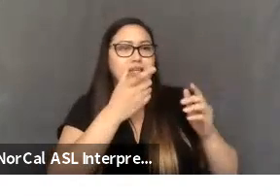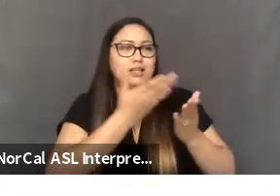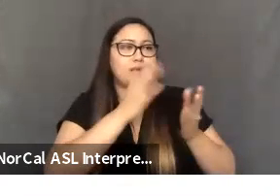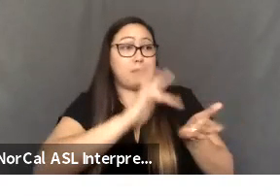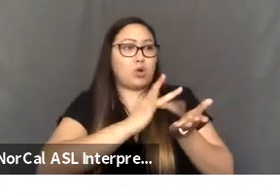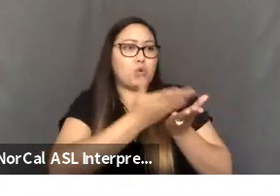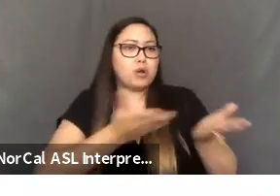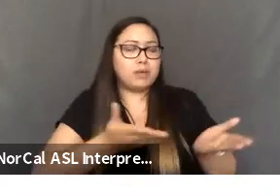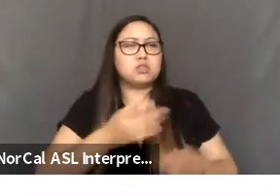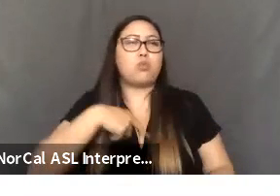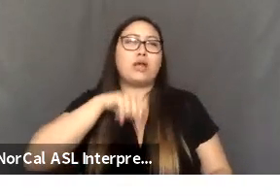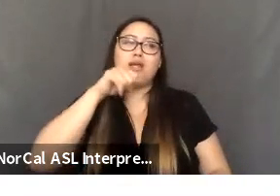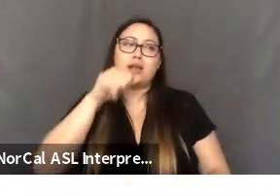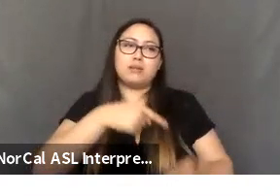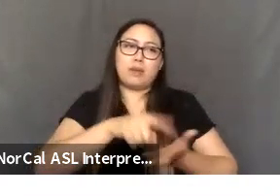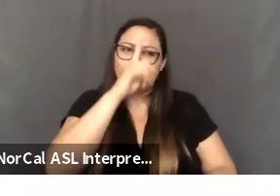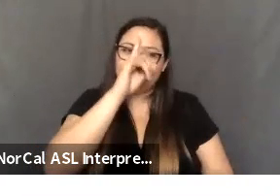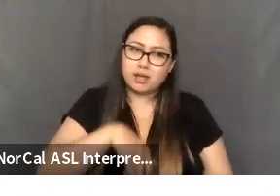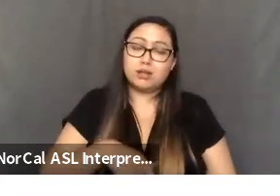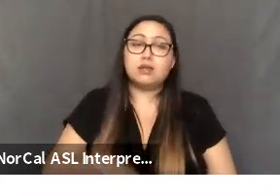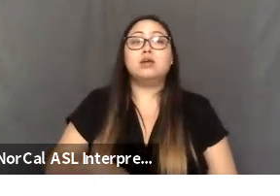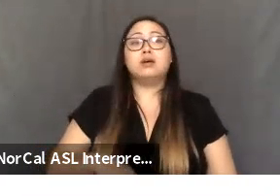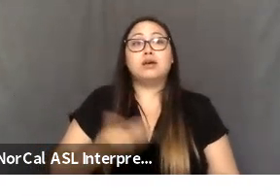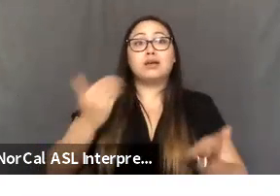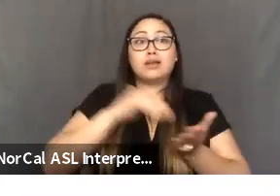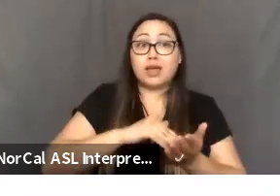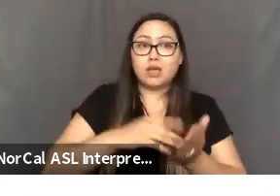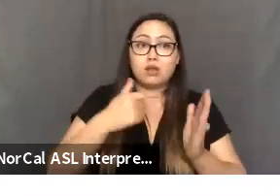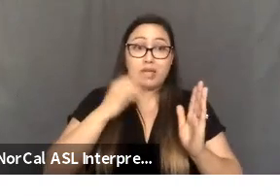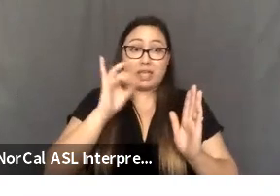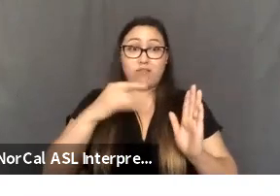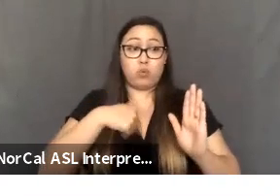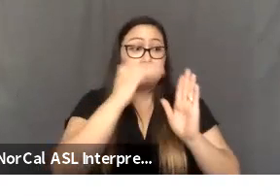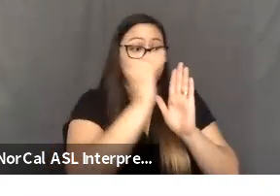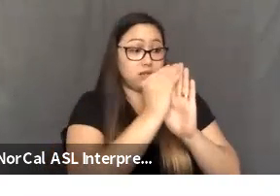having the numbers within their system of how many people would benefit from these accommodations